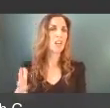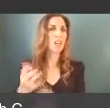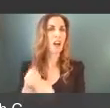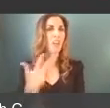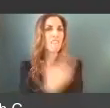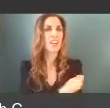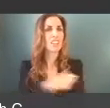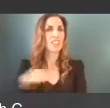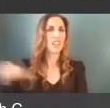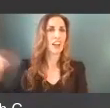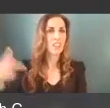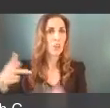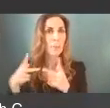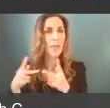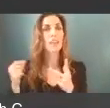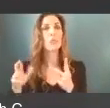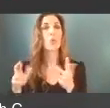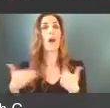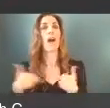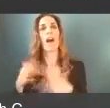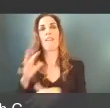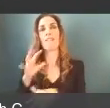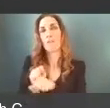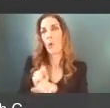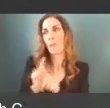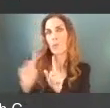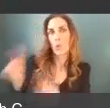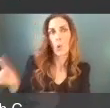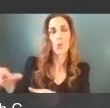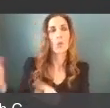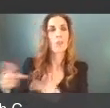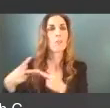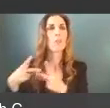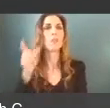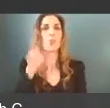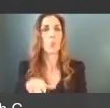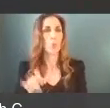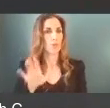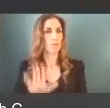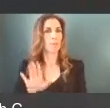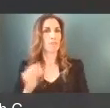or have an appointment somewhere else so that they don't need our appointment. I would expect